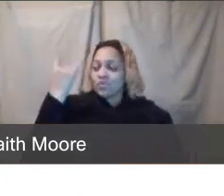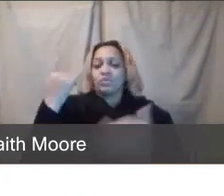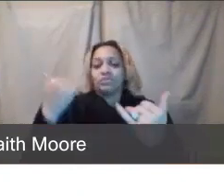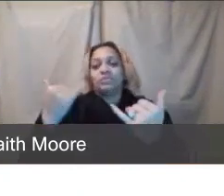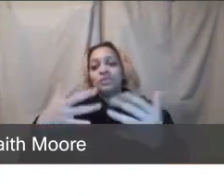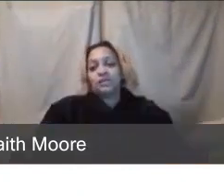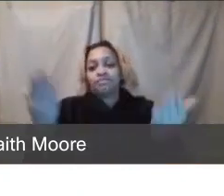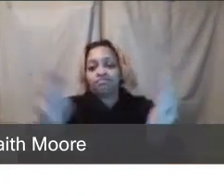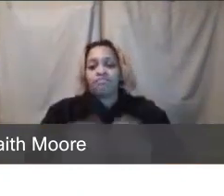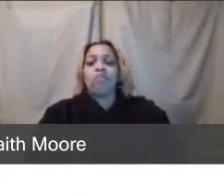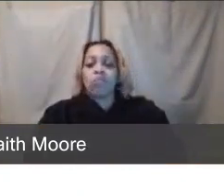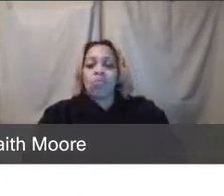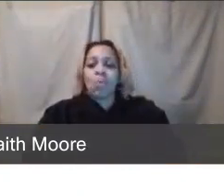And then moving forward after this meeting,